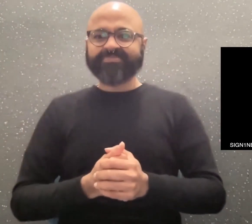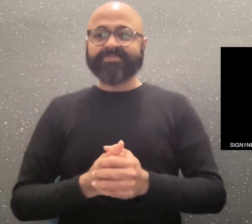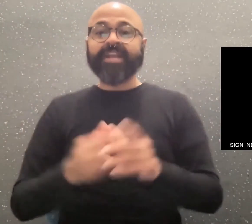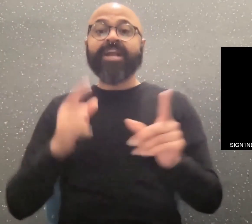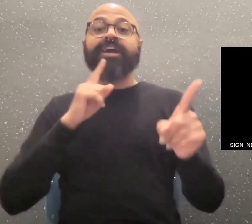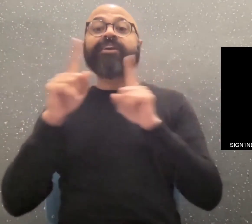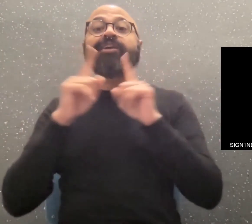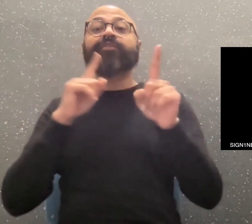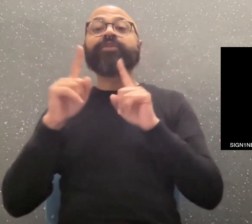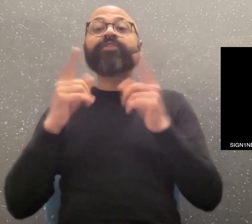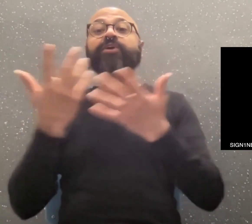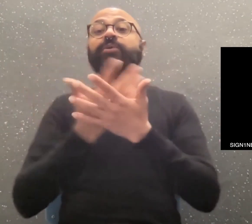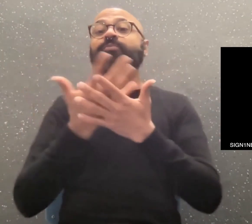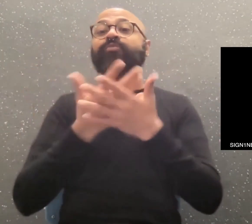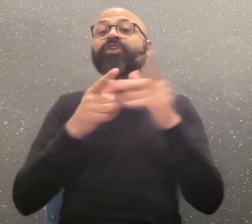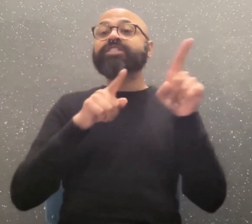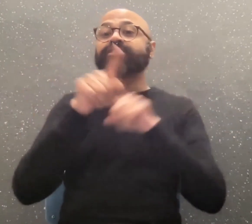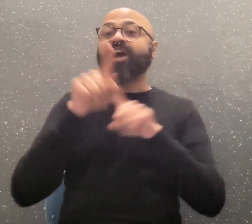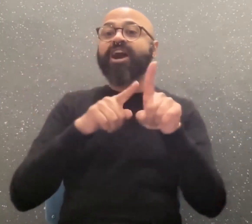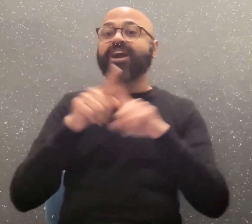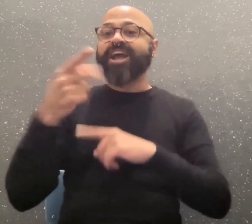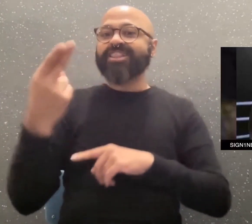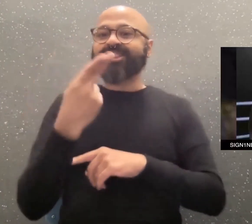interviewing the stars of the new movie Creed III Thursday morning